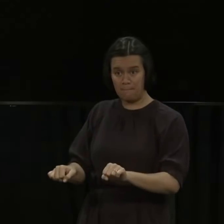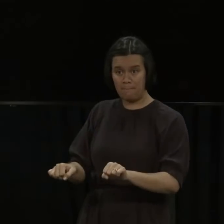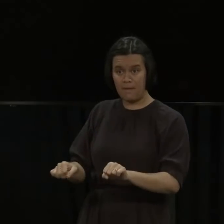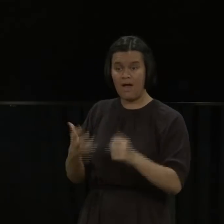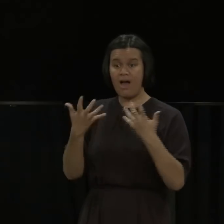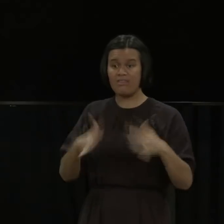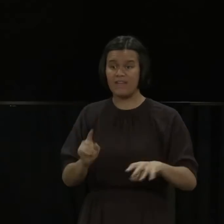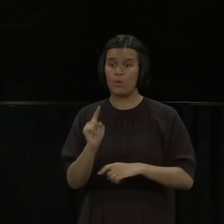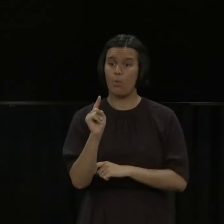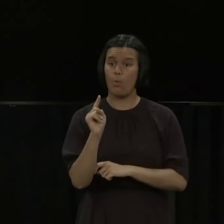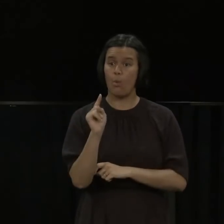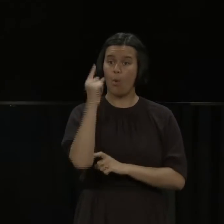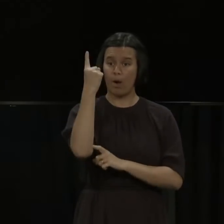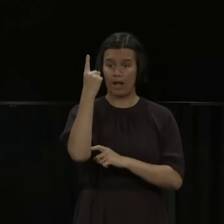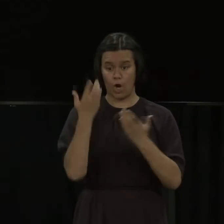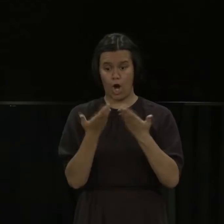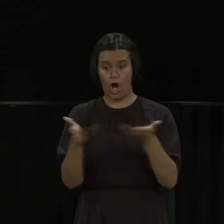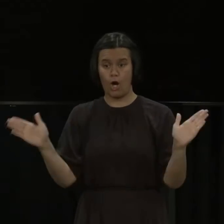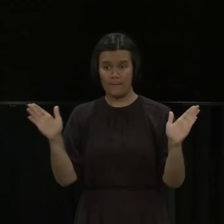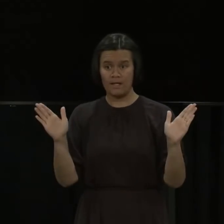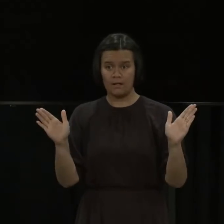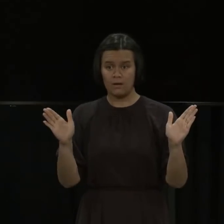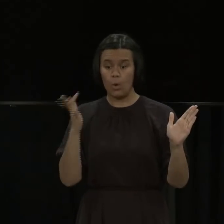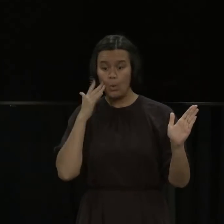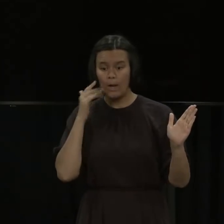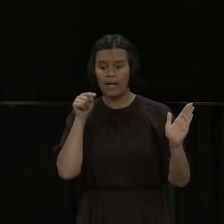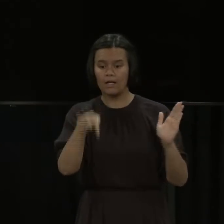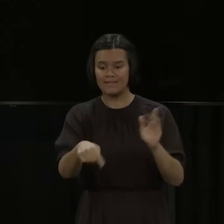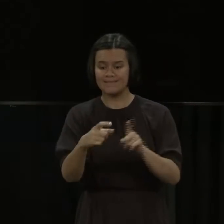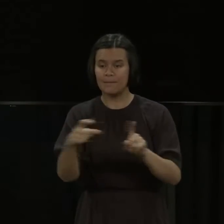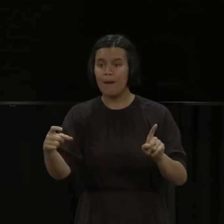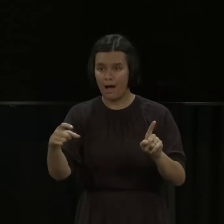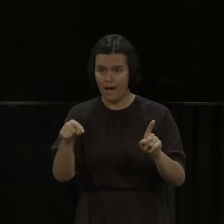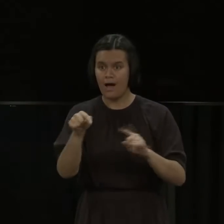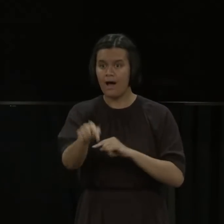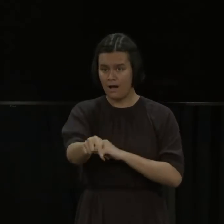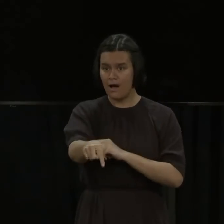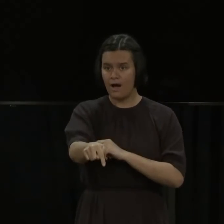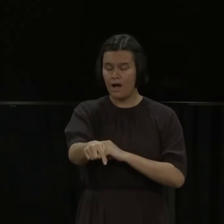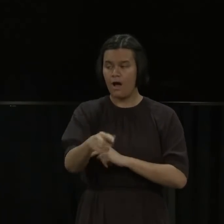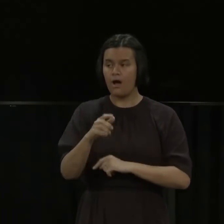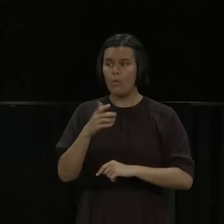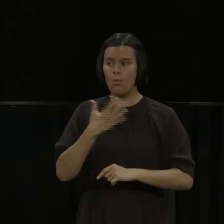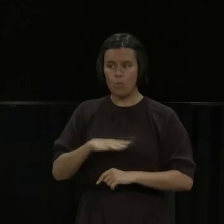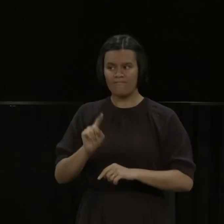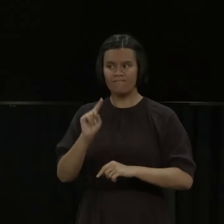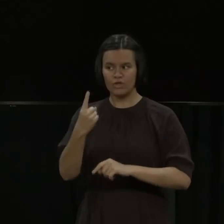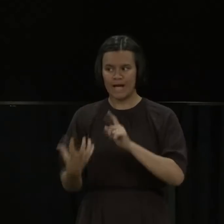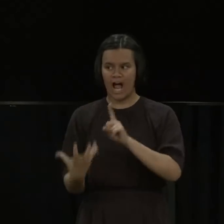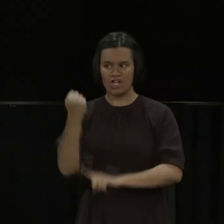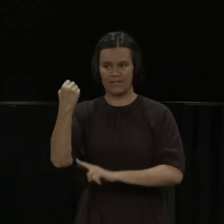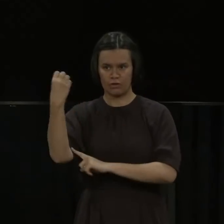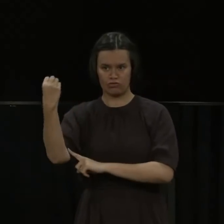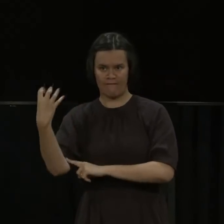up and move to the new COVID protection framework and then the boundary in Auckland coming